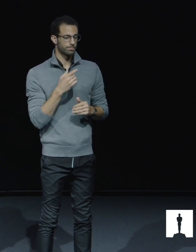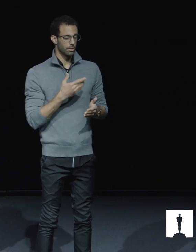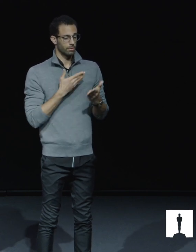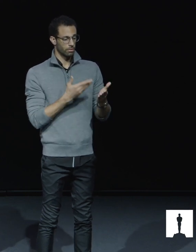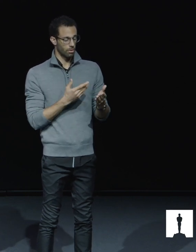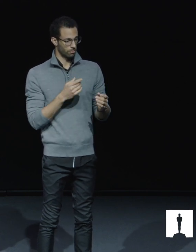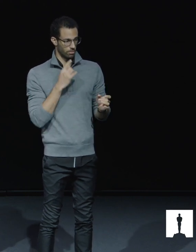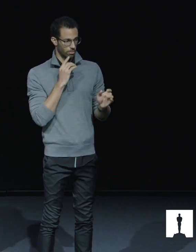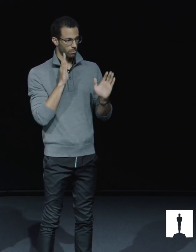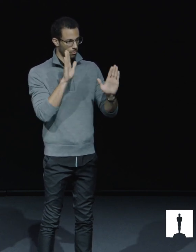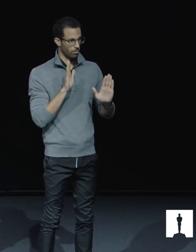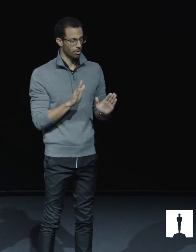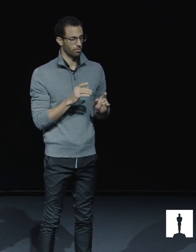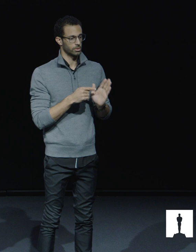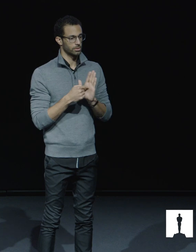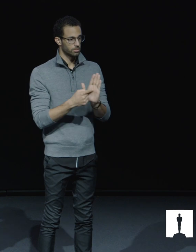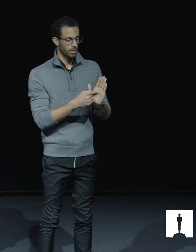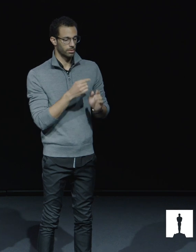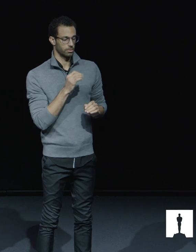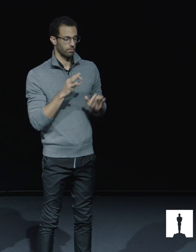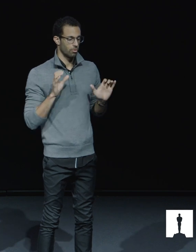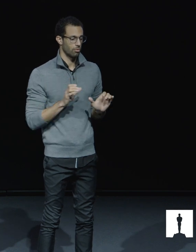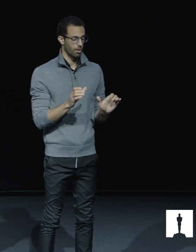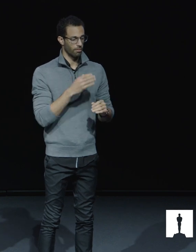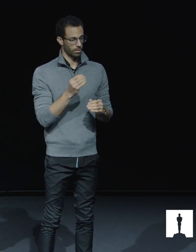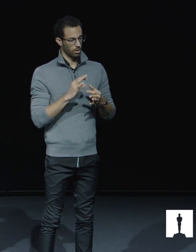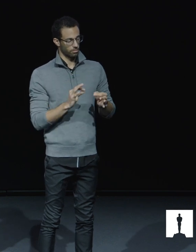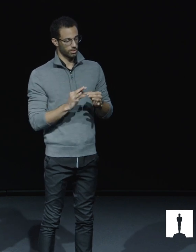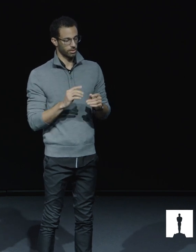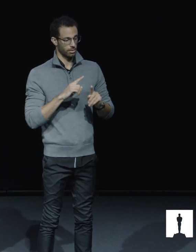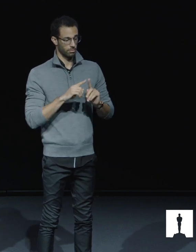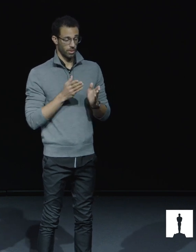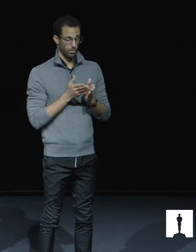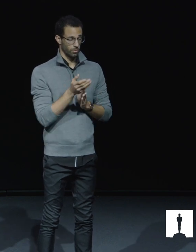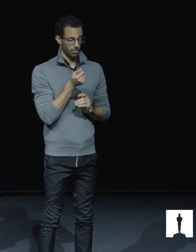critical commentary, but by the end of the 1960s, with many of his heroes and comrades